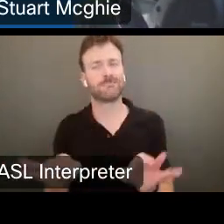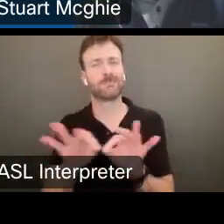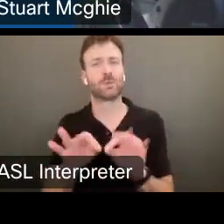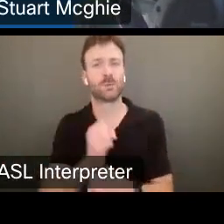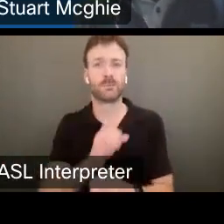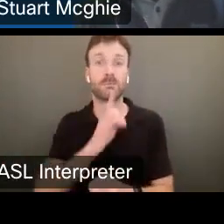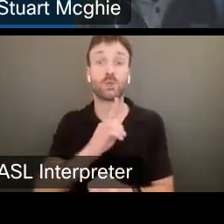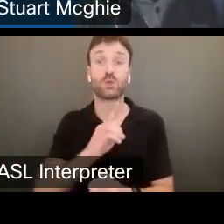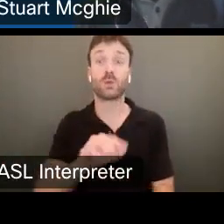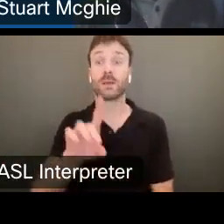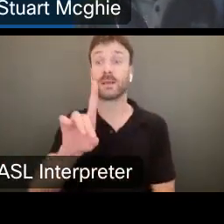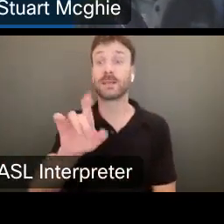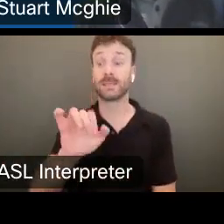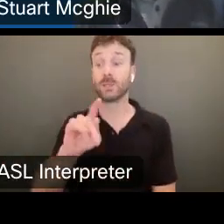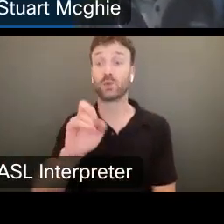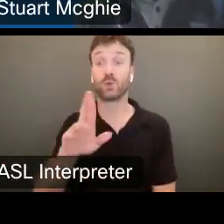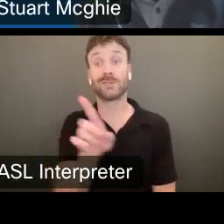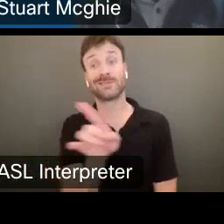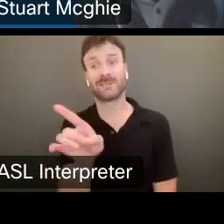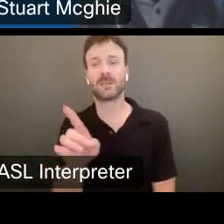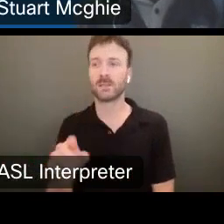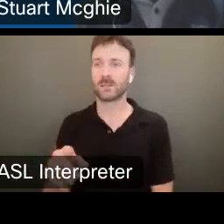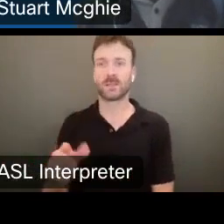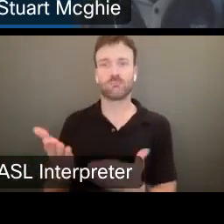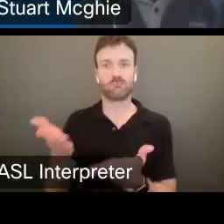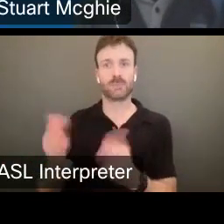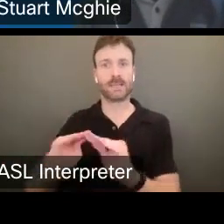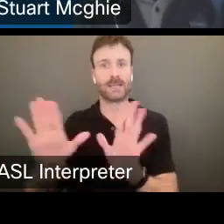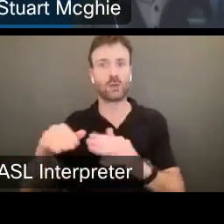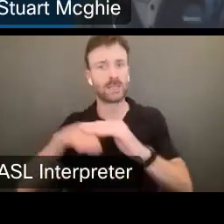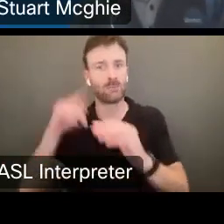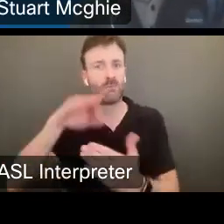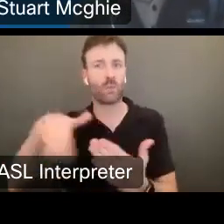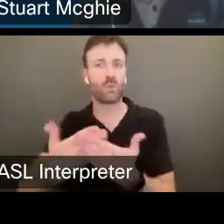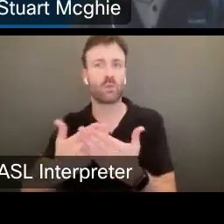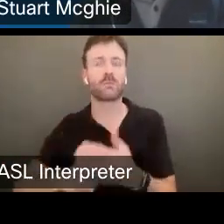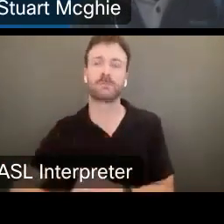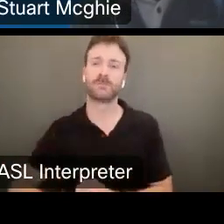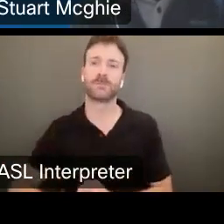are well-signed and accessible for everybody.